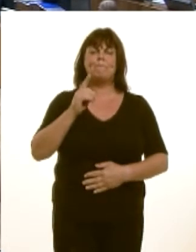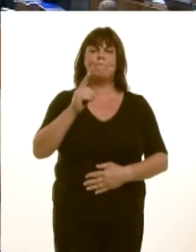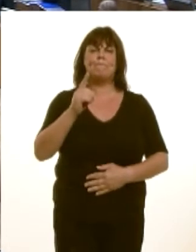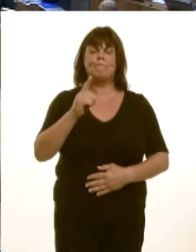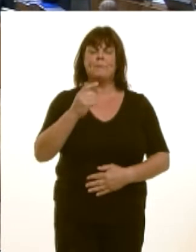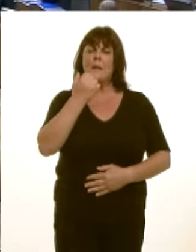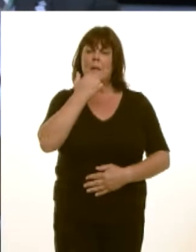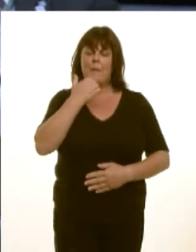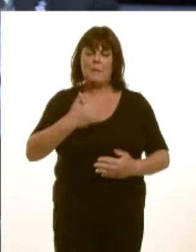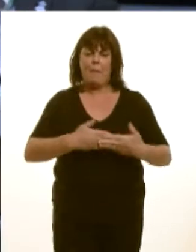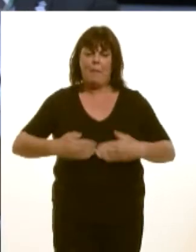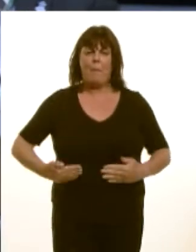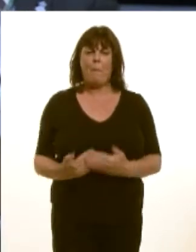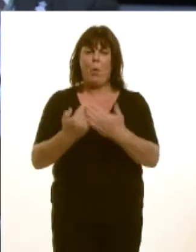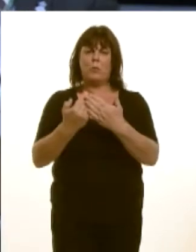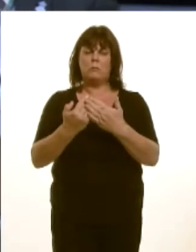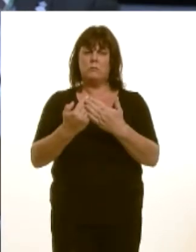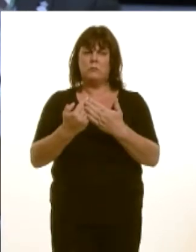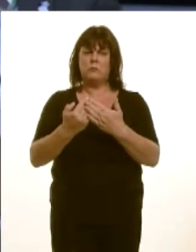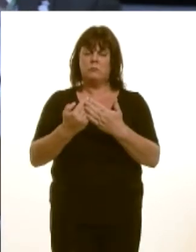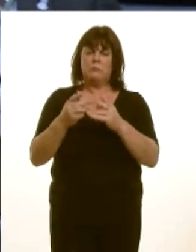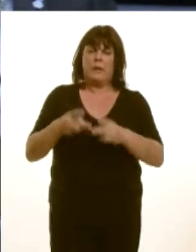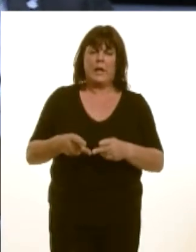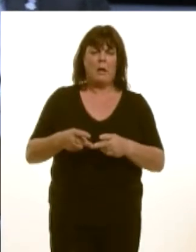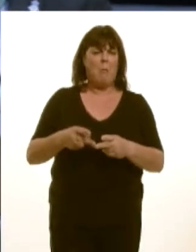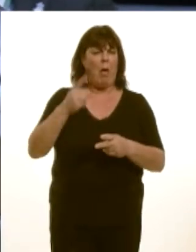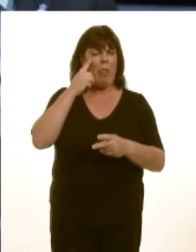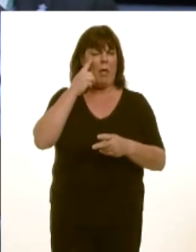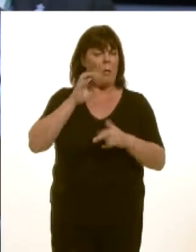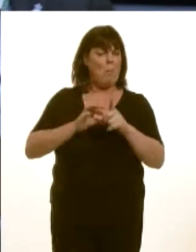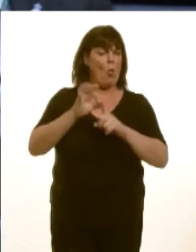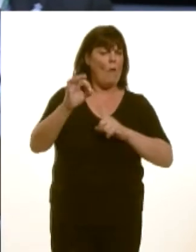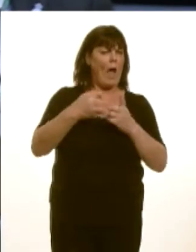stillbirth is to make Doppler scans a routine part of foetal anomaly scans.